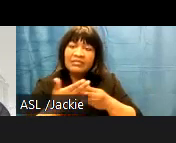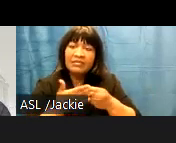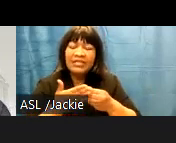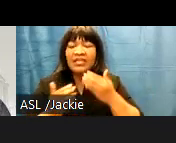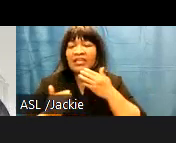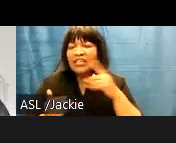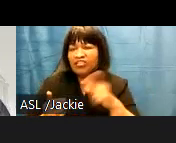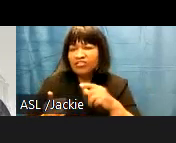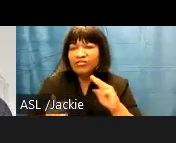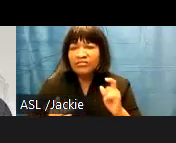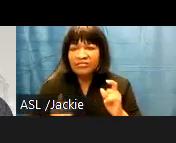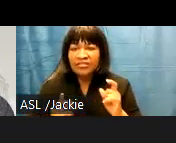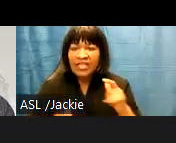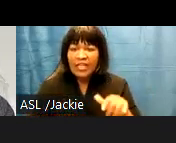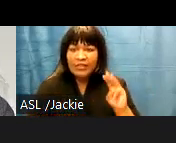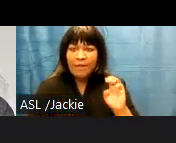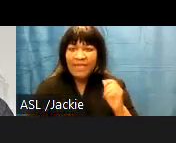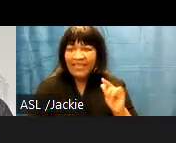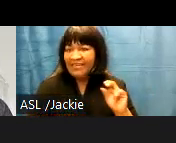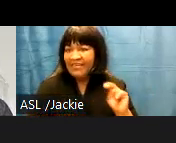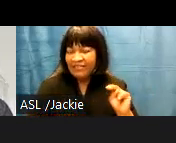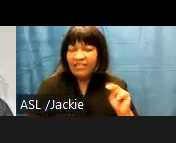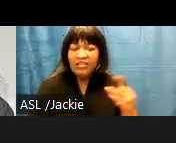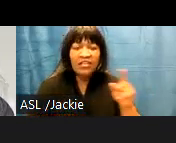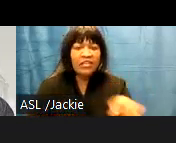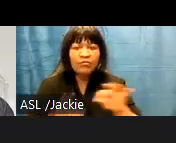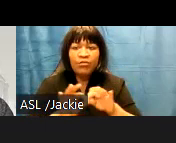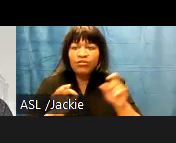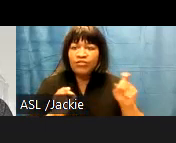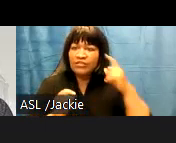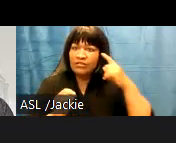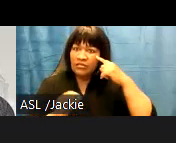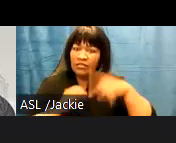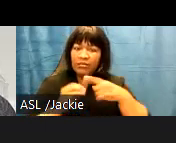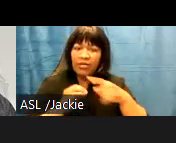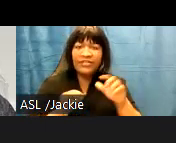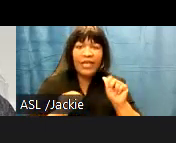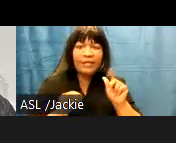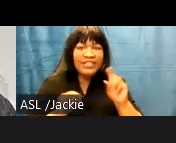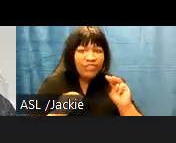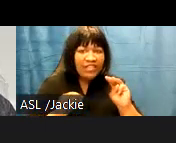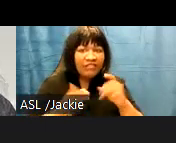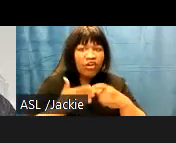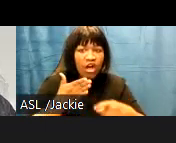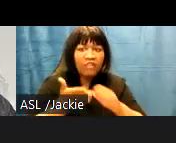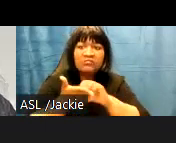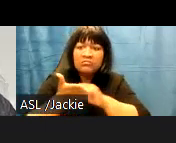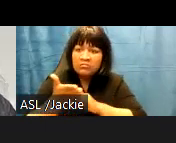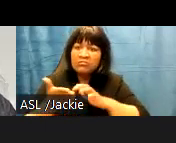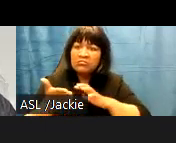This is Megan Matthews, you need to factor in that administrative cost into your budget.